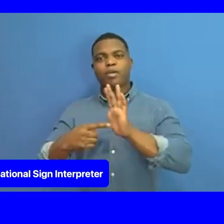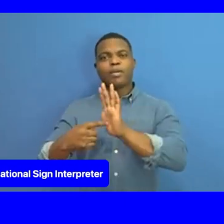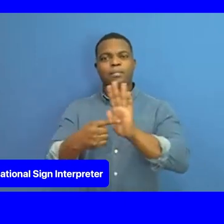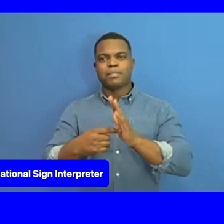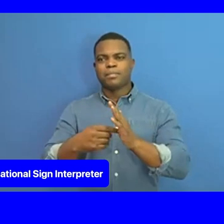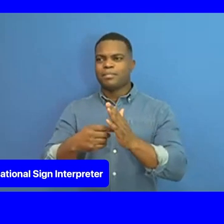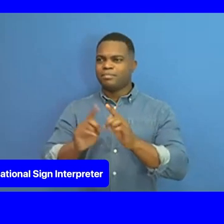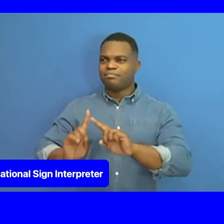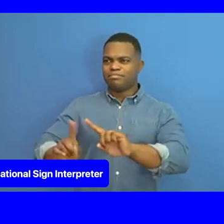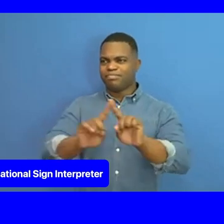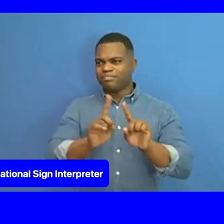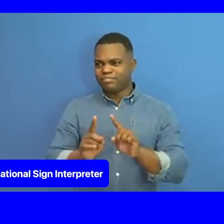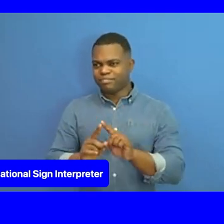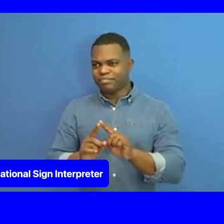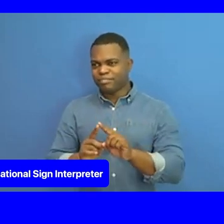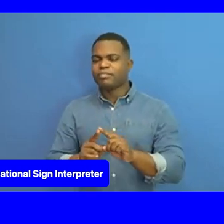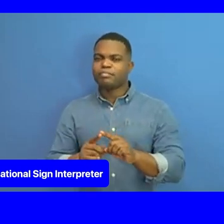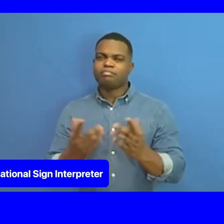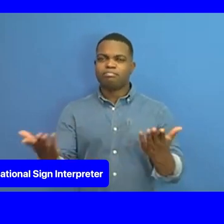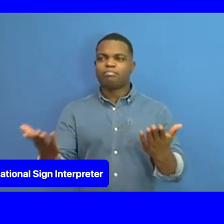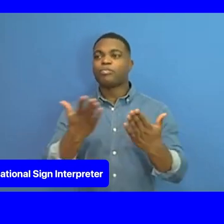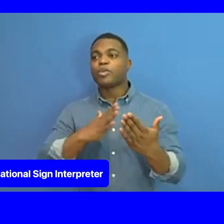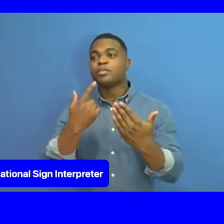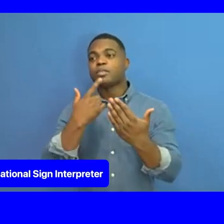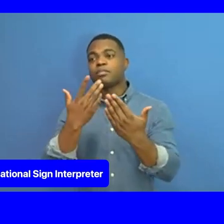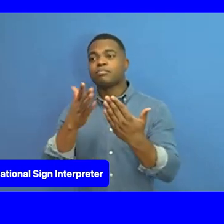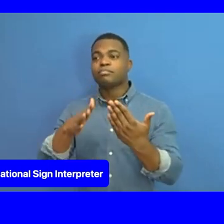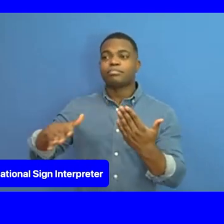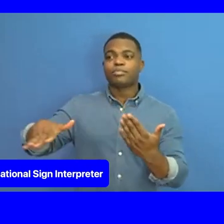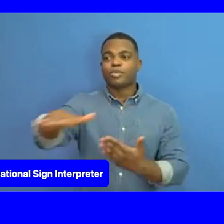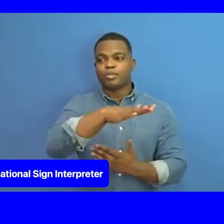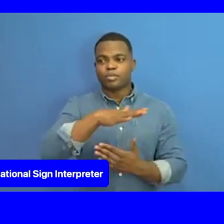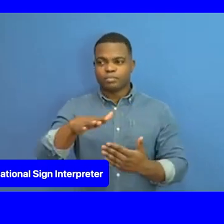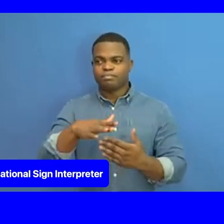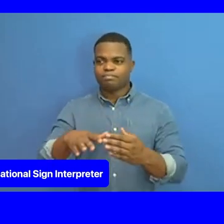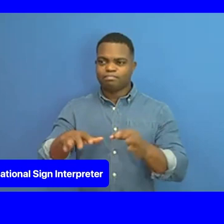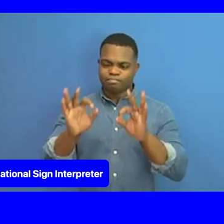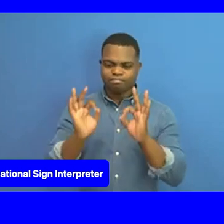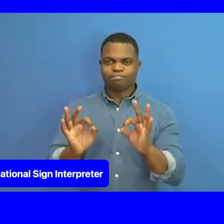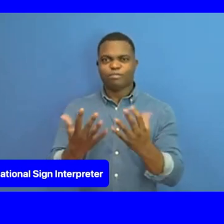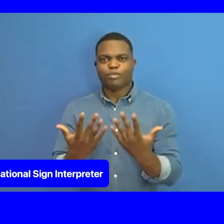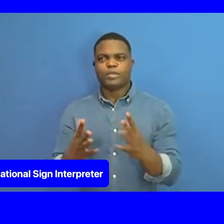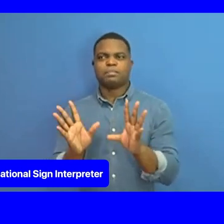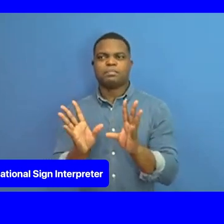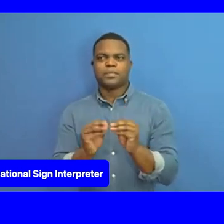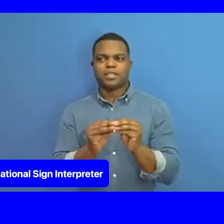to develop Perform Europe with our funder, the European Union through its progressive program,